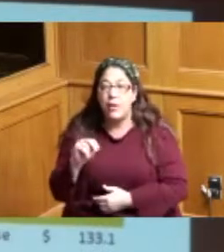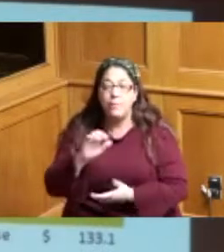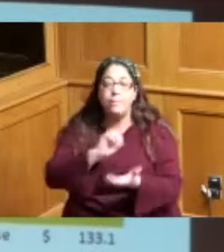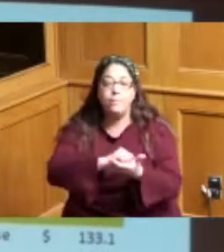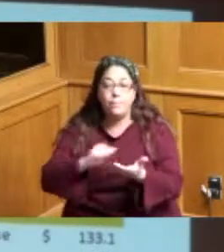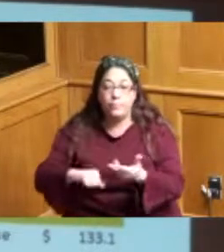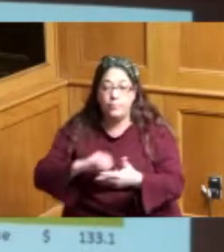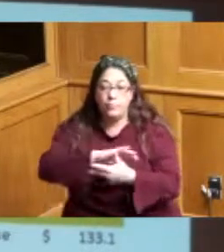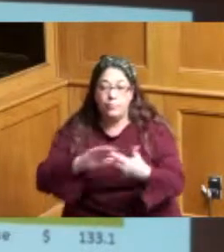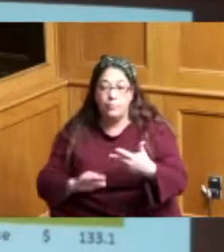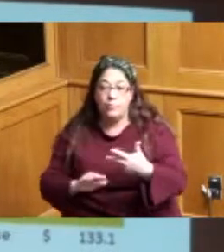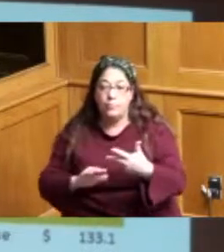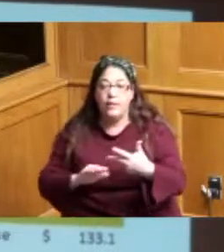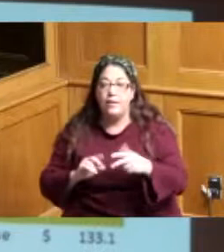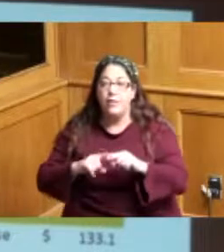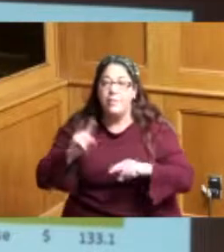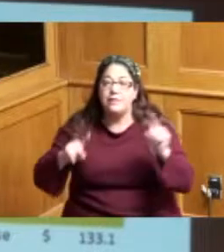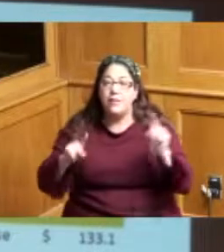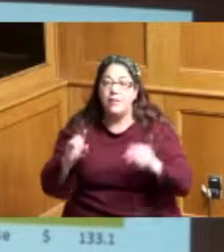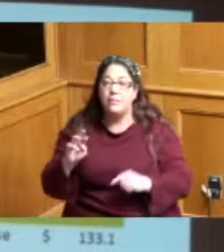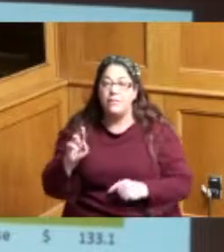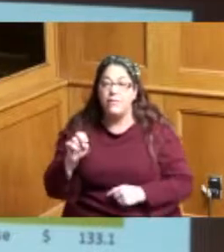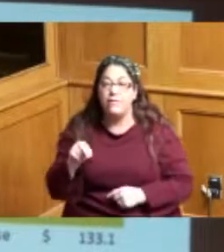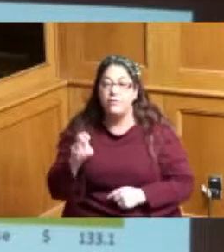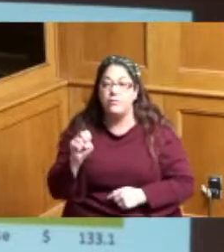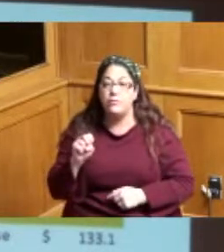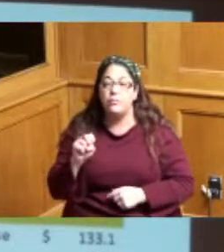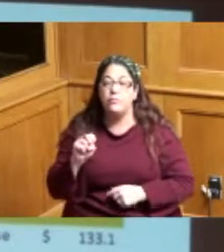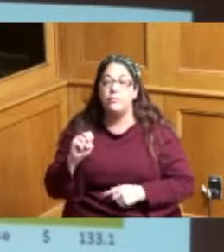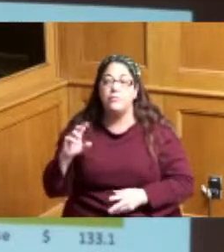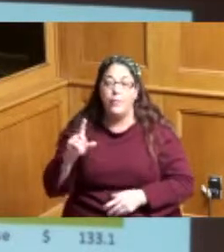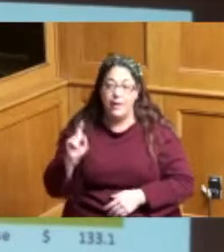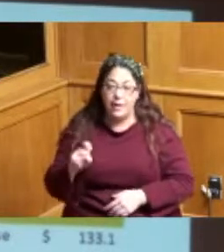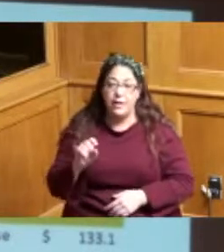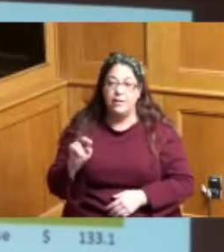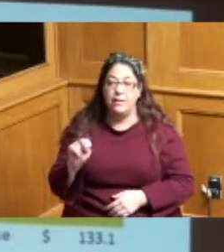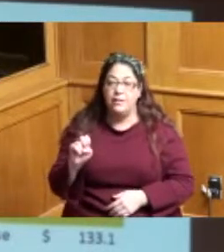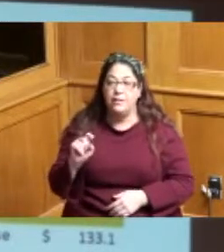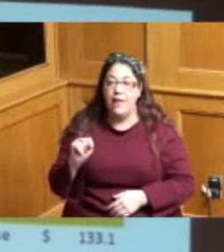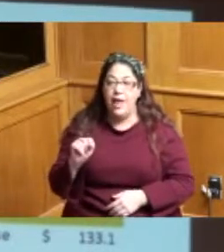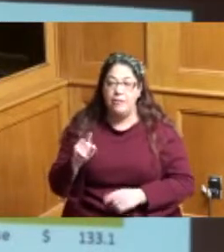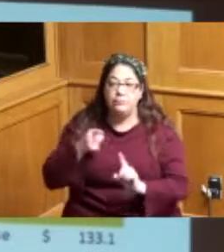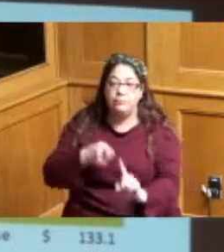miscellaneous revenues that gives us the net revenue requirements that we're looking at in